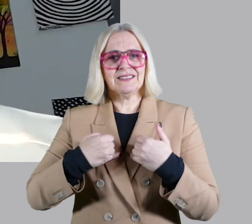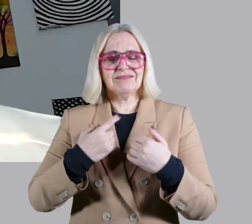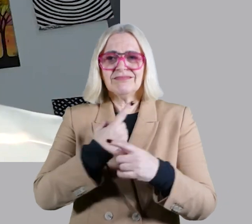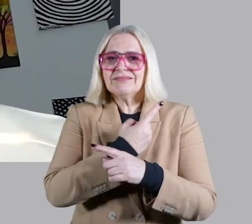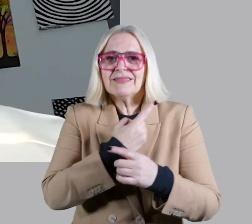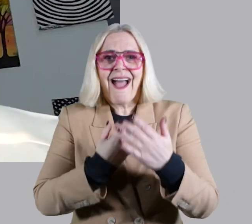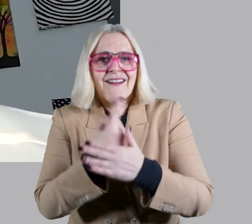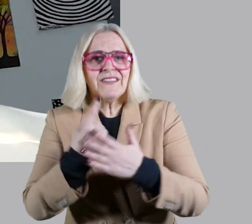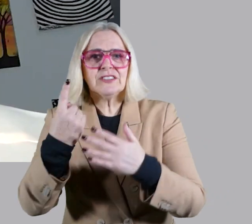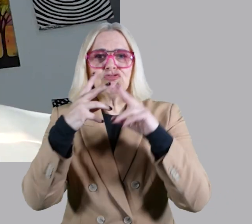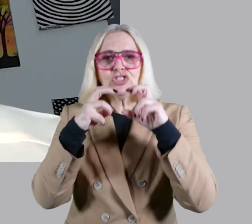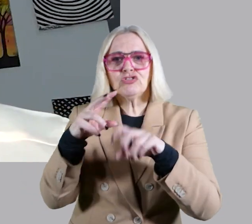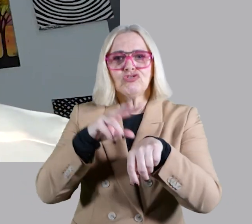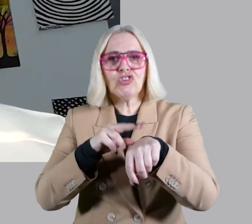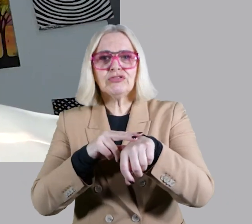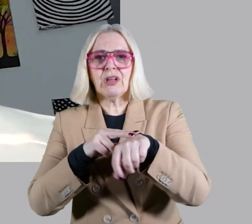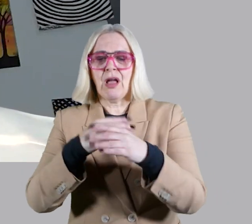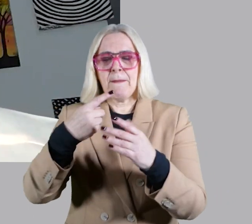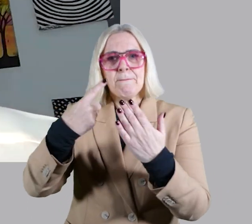researchers, doctors, policymakers,